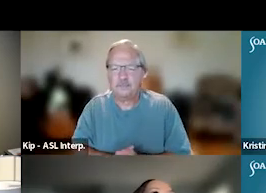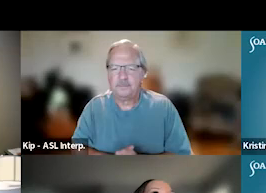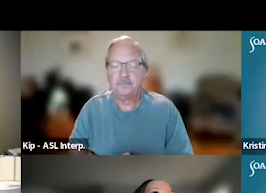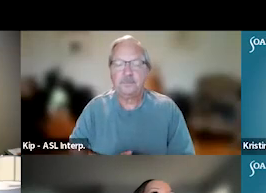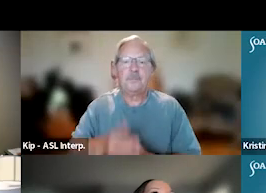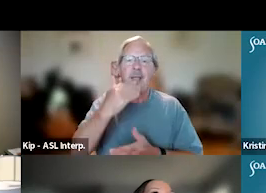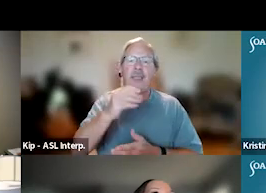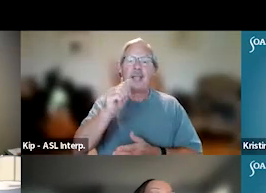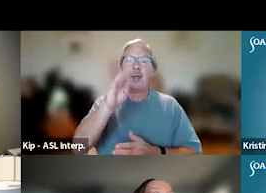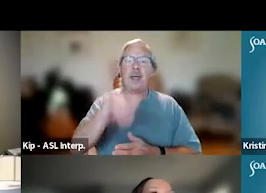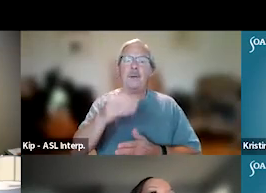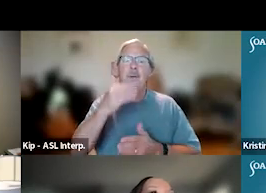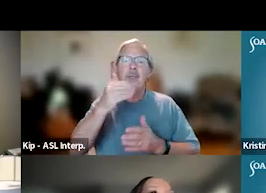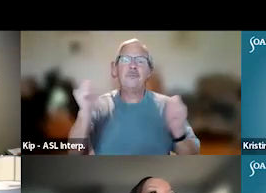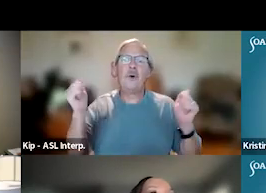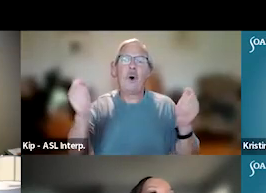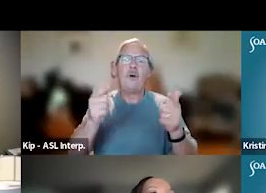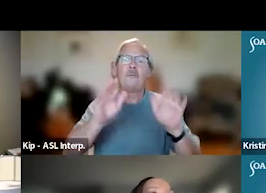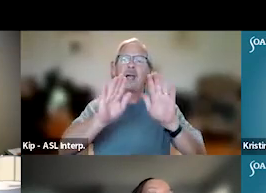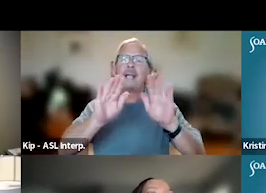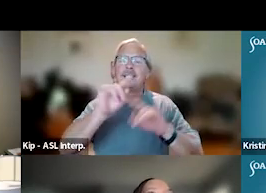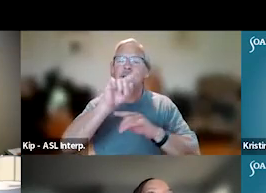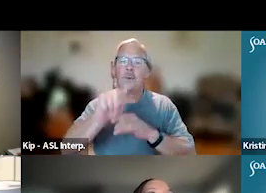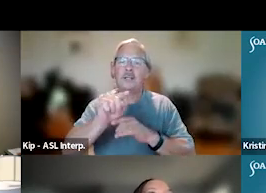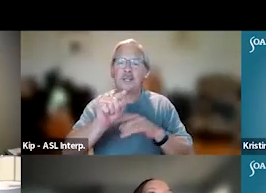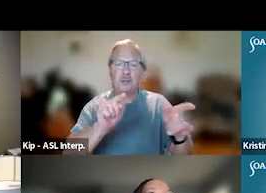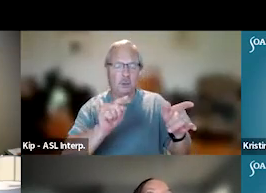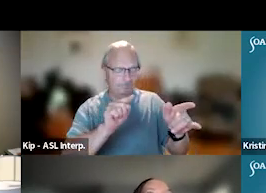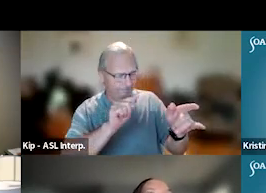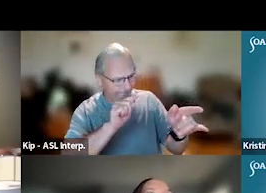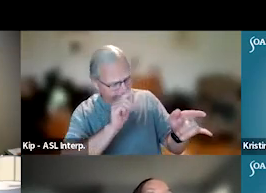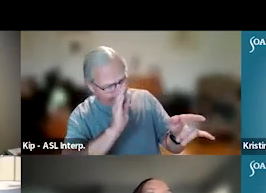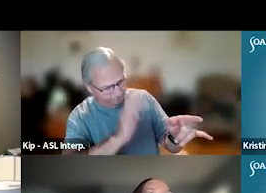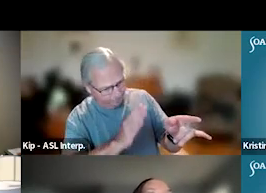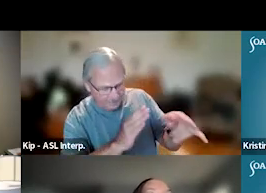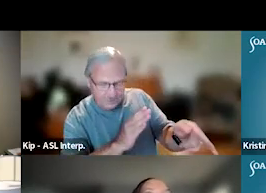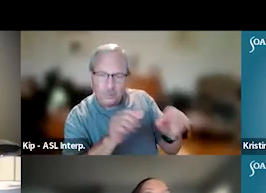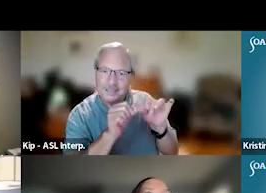Thank you all for your excellent questions and your dedication to continuing this work.